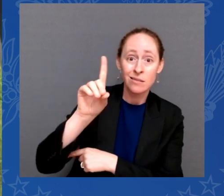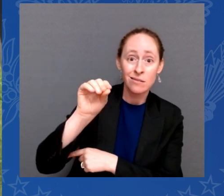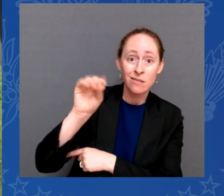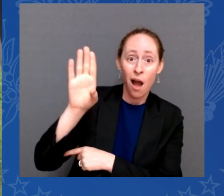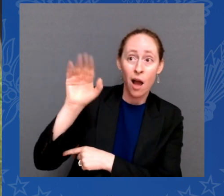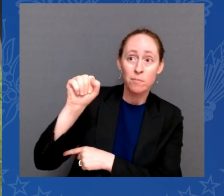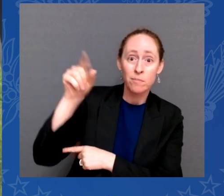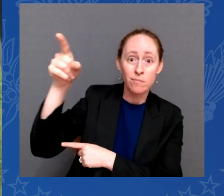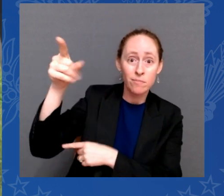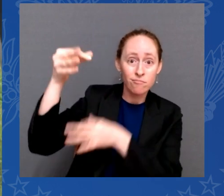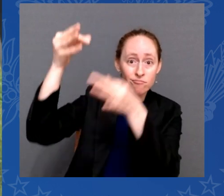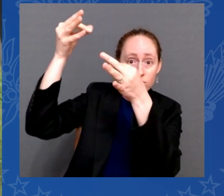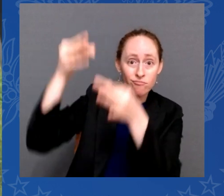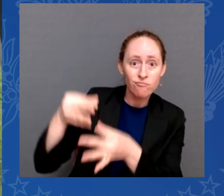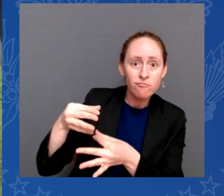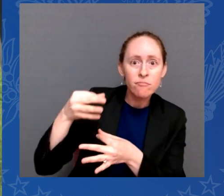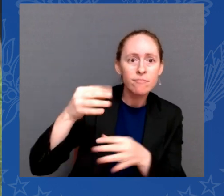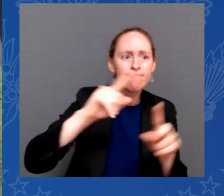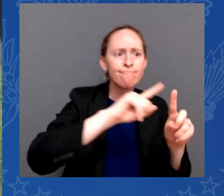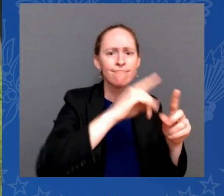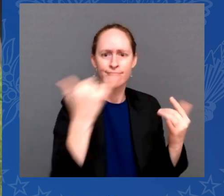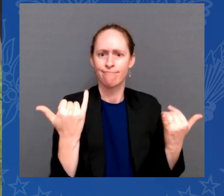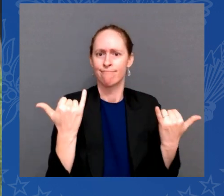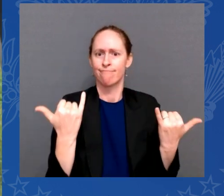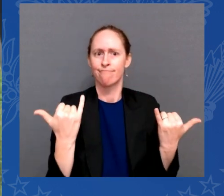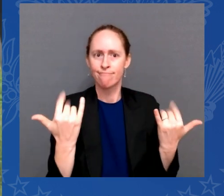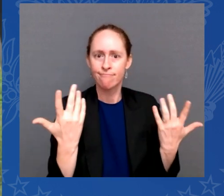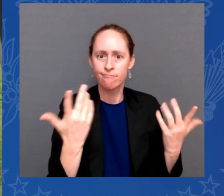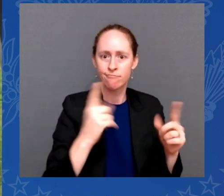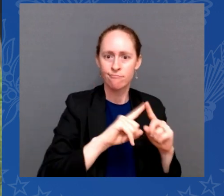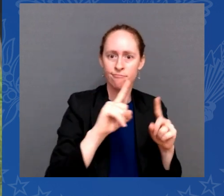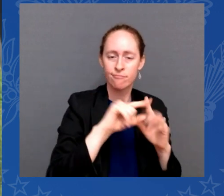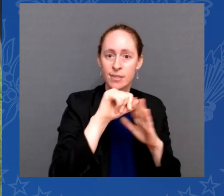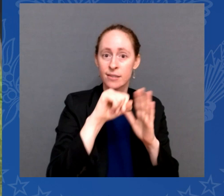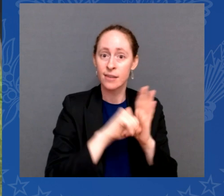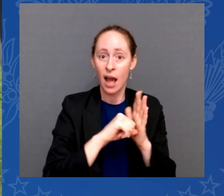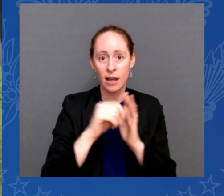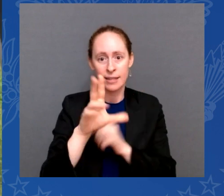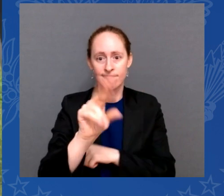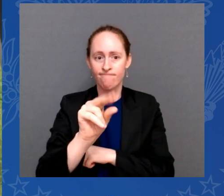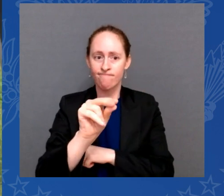will she have to wait nine months to get access to life saving treatment and lifesaving care?